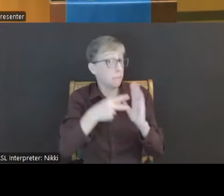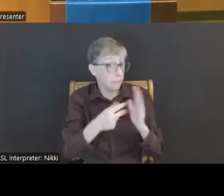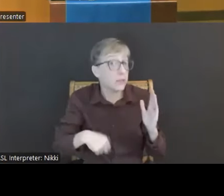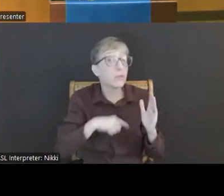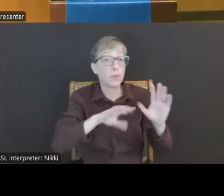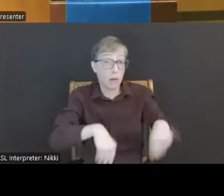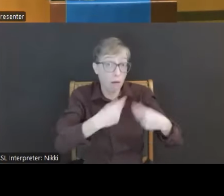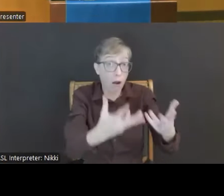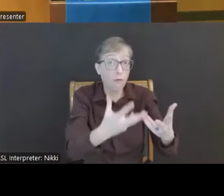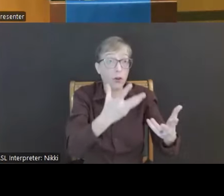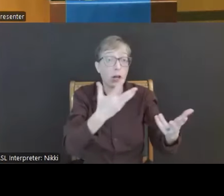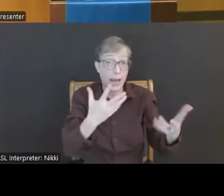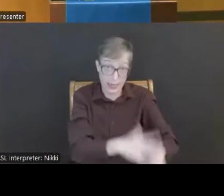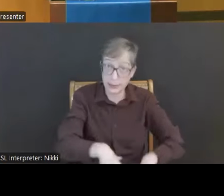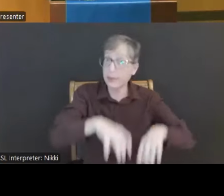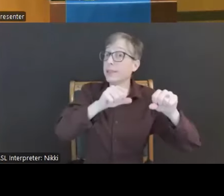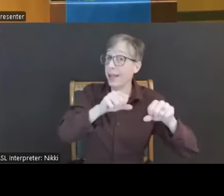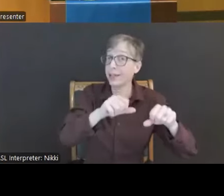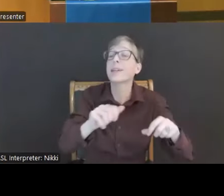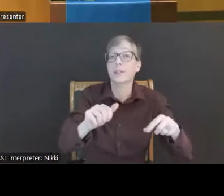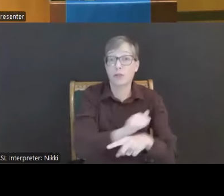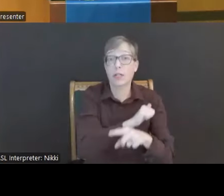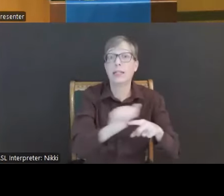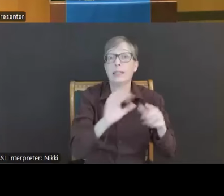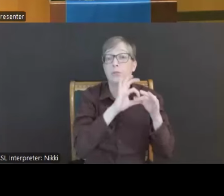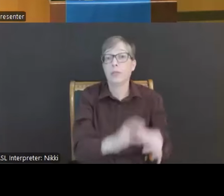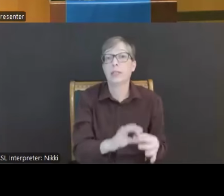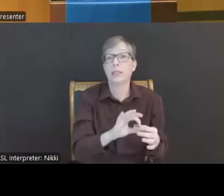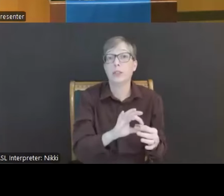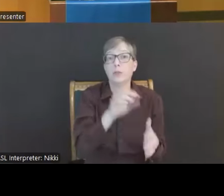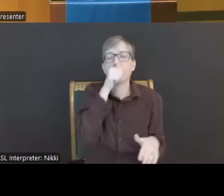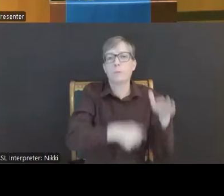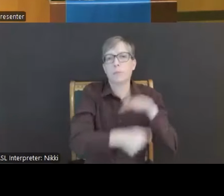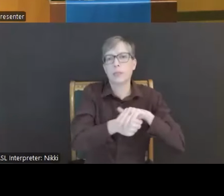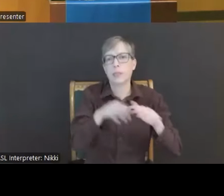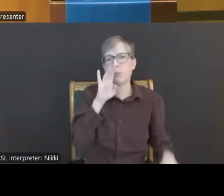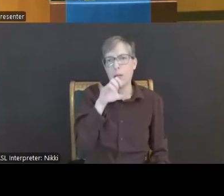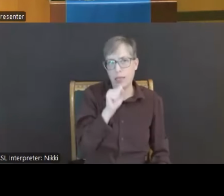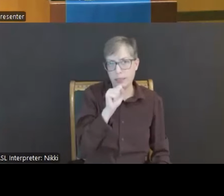as well as rigorous self-reflection um we've identified as a team for a clinic that these